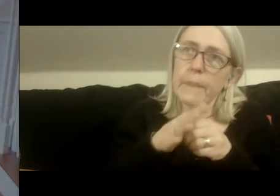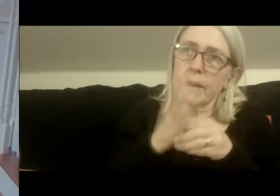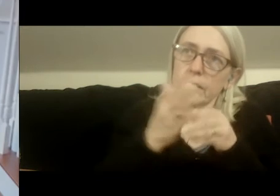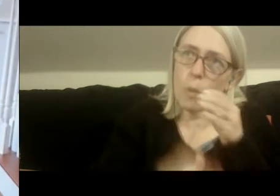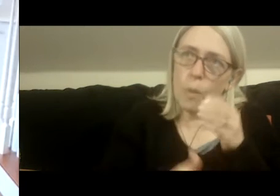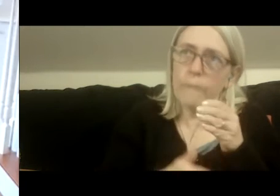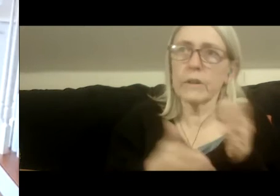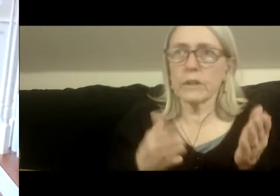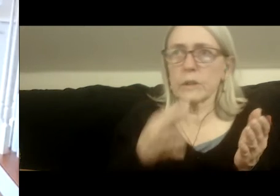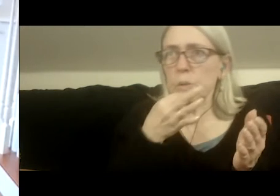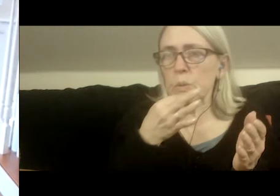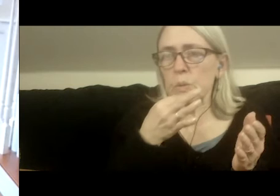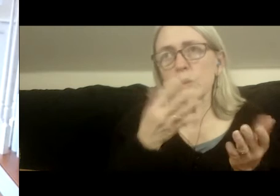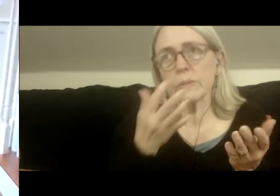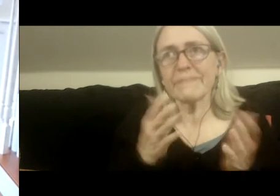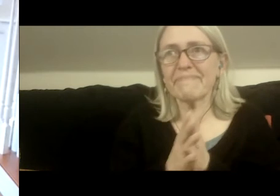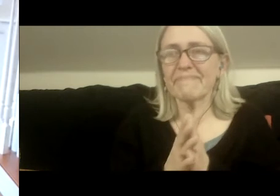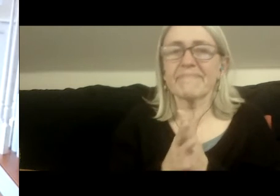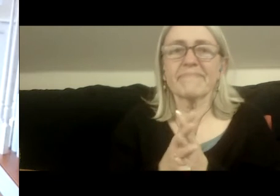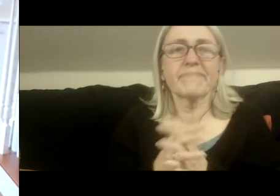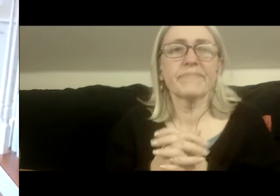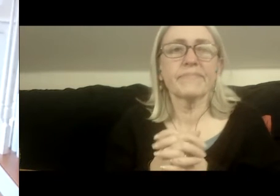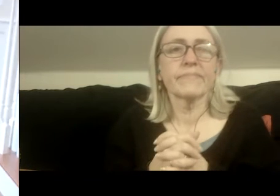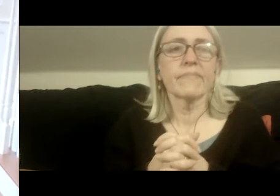Let's recognize the Biomed Stores Operations Team.